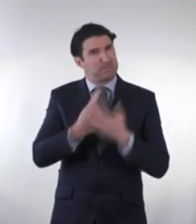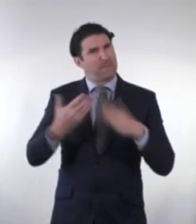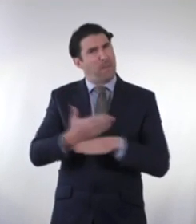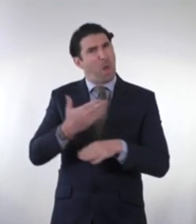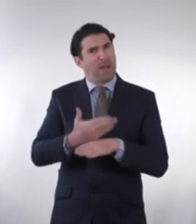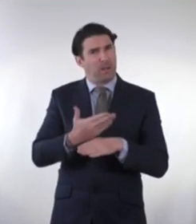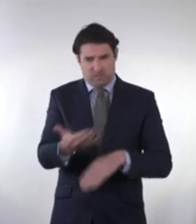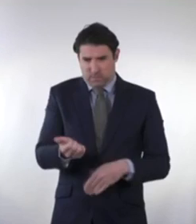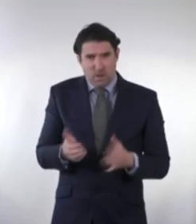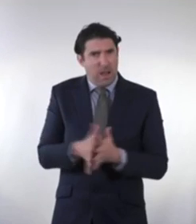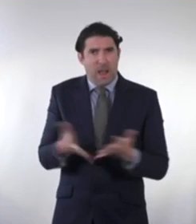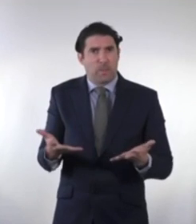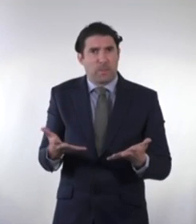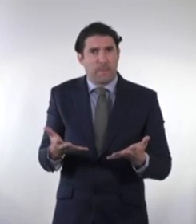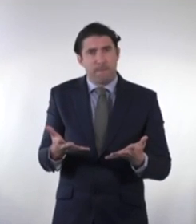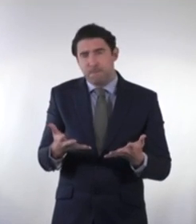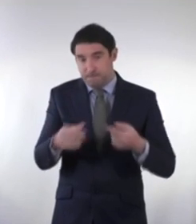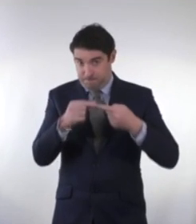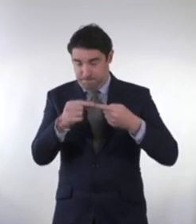The Prime Minister I think the right hon.